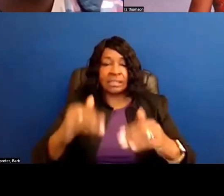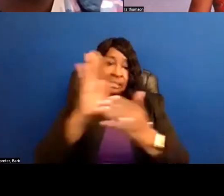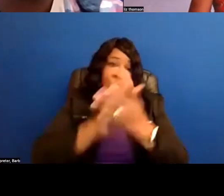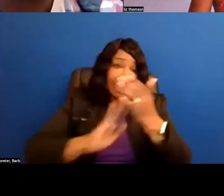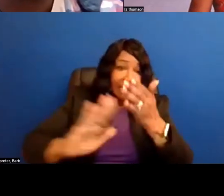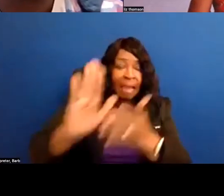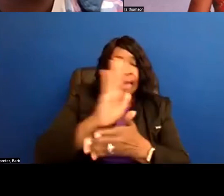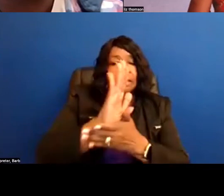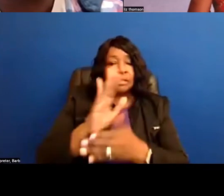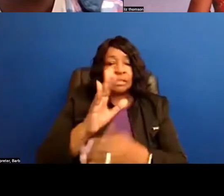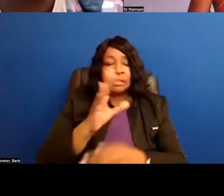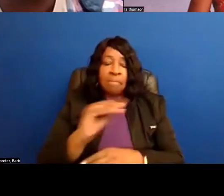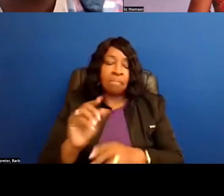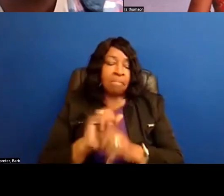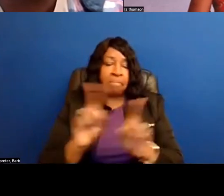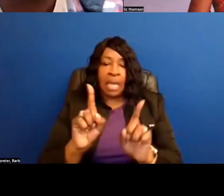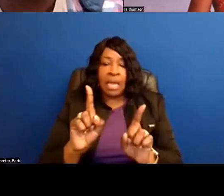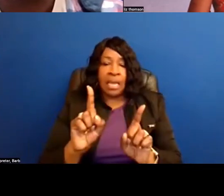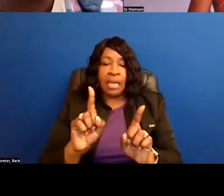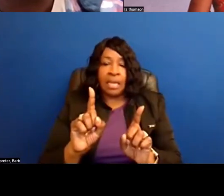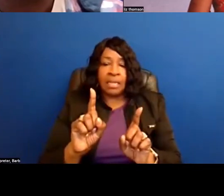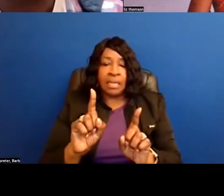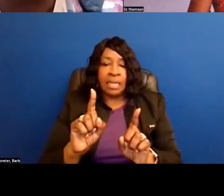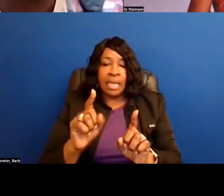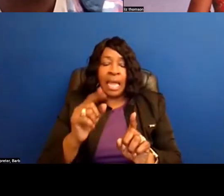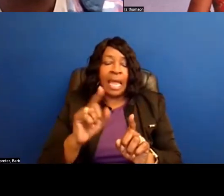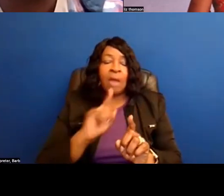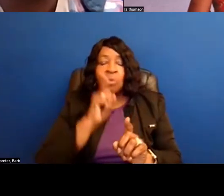but it really didn't focus in on that specifically.